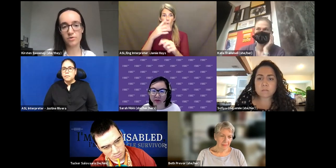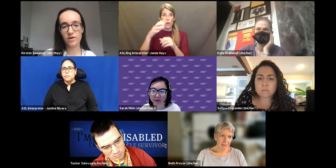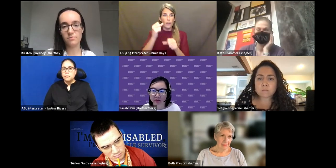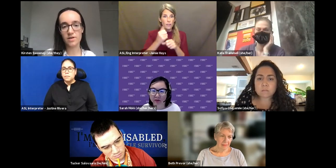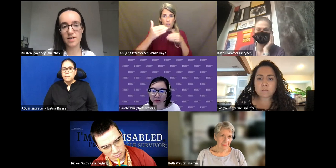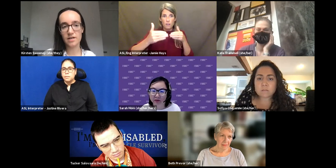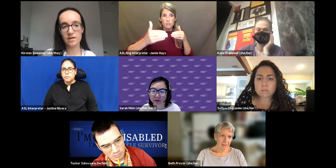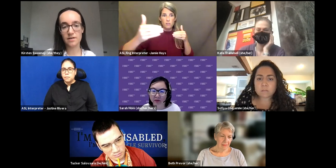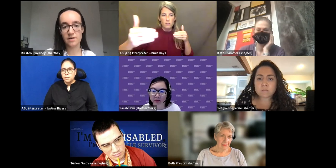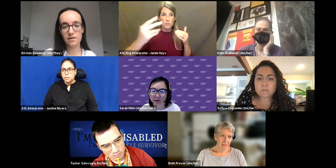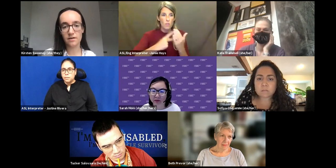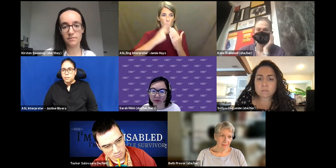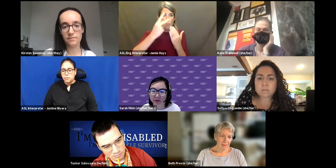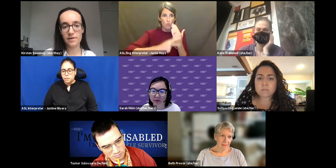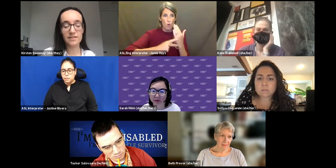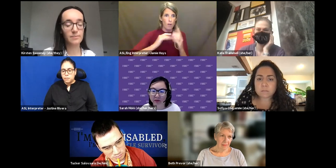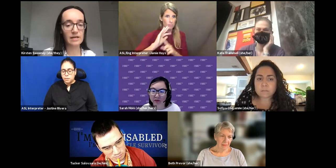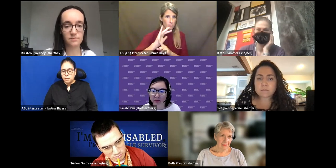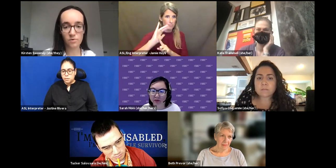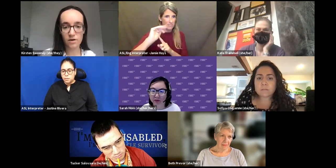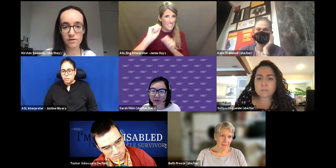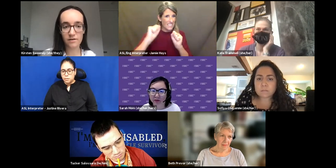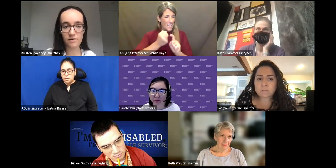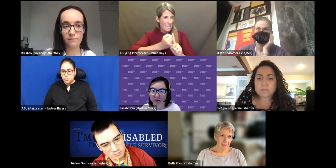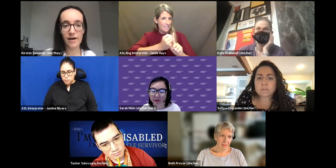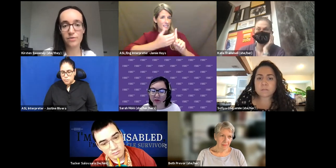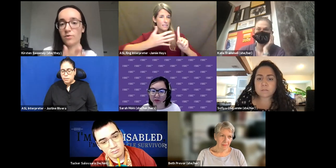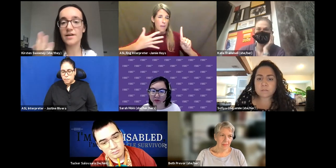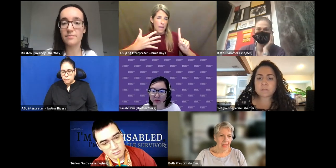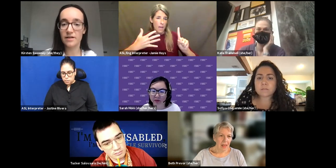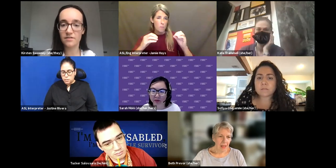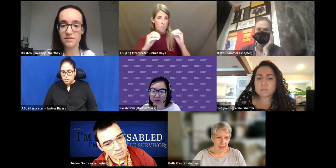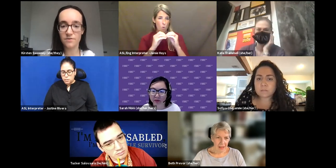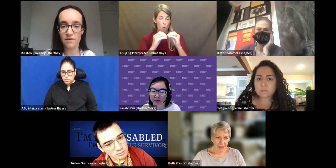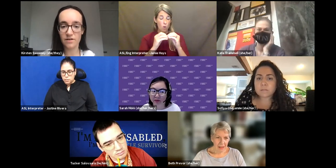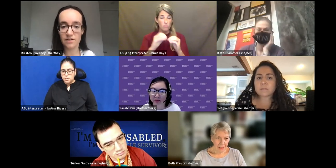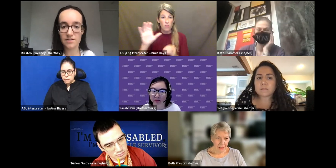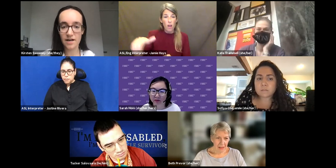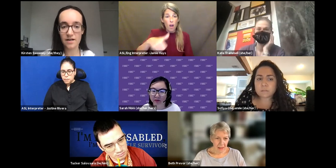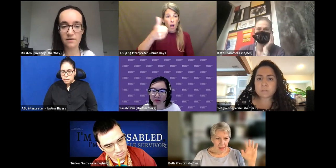program, we can expand more. I don't know, Beth or anybody else, if you have anything to add.